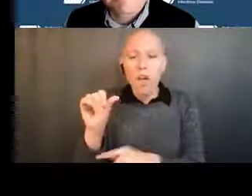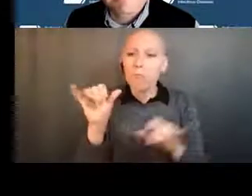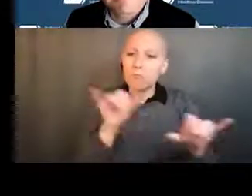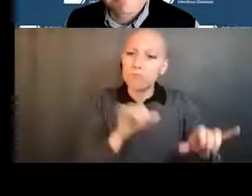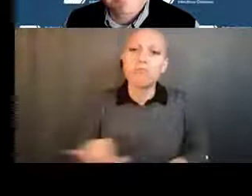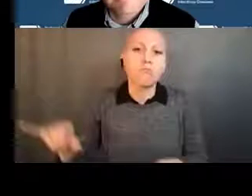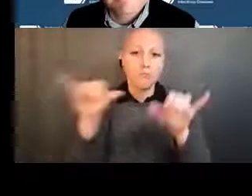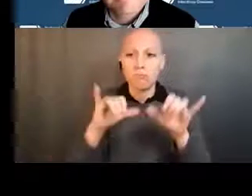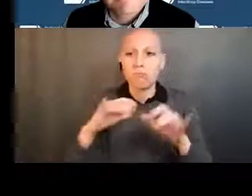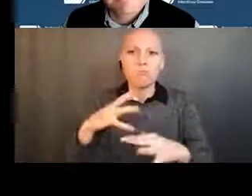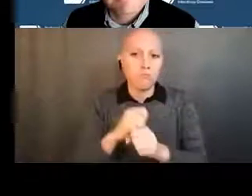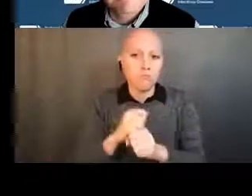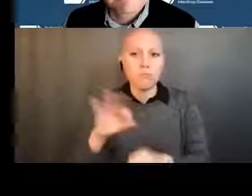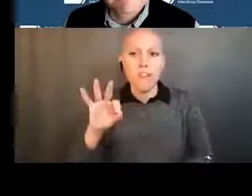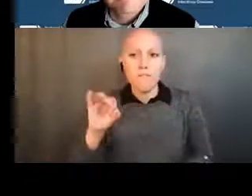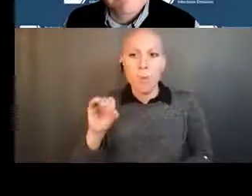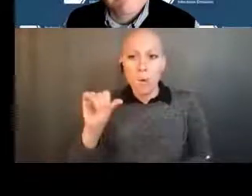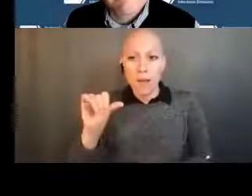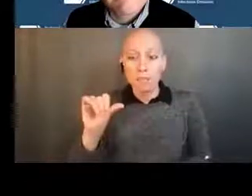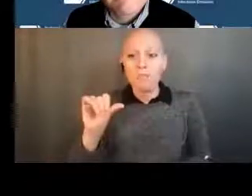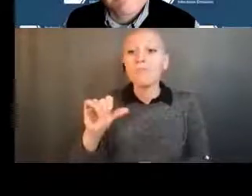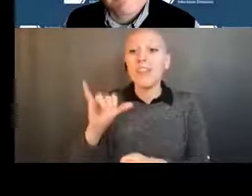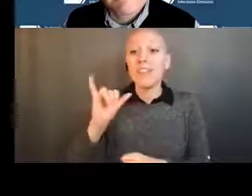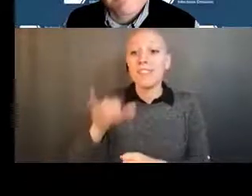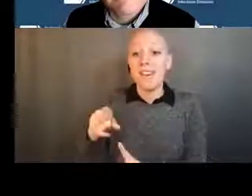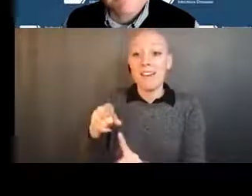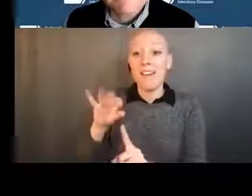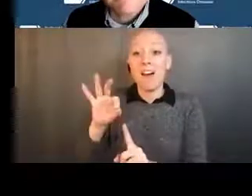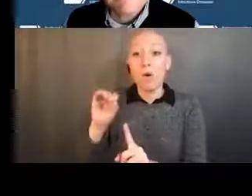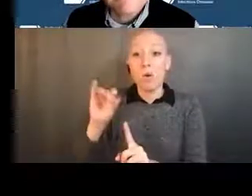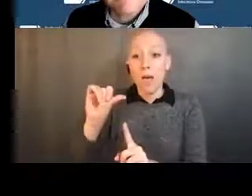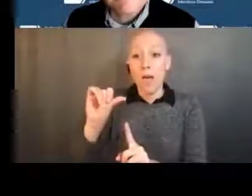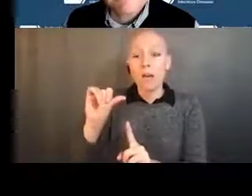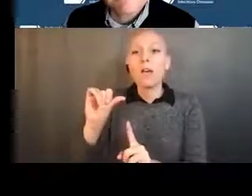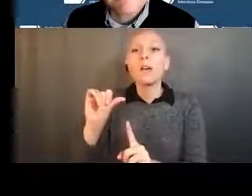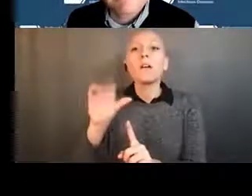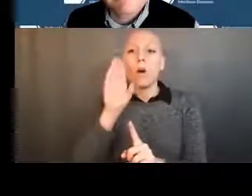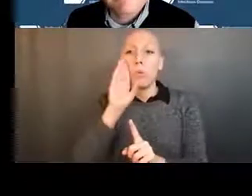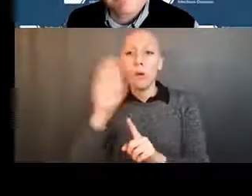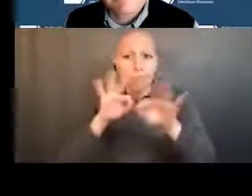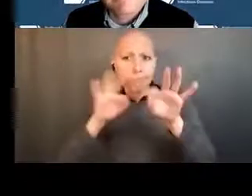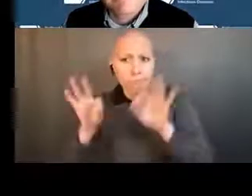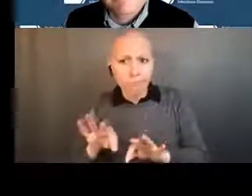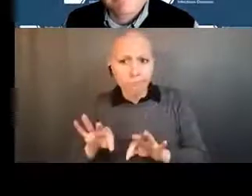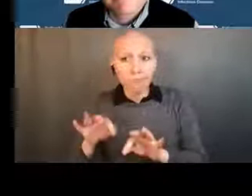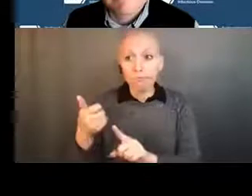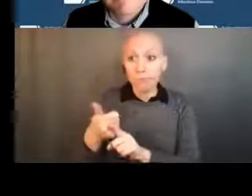that tells you whether or not, as a foreign applicant you can apply or as a domestic applicant with a foreign component